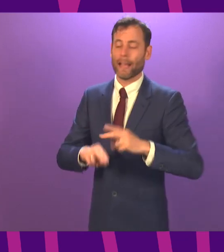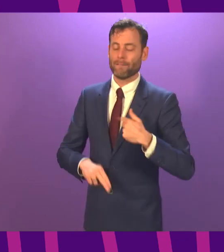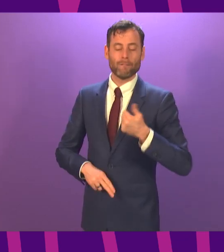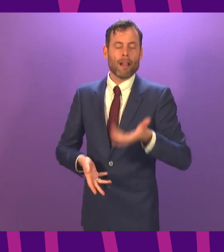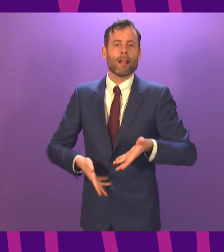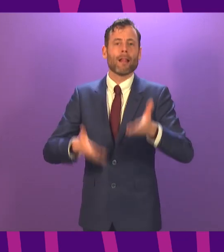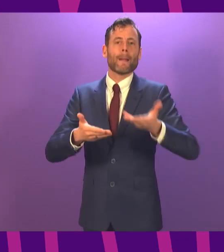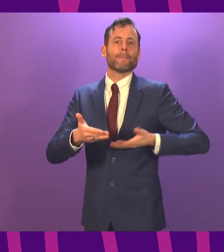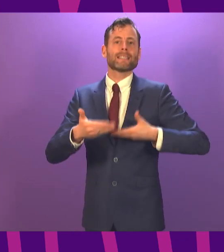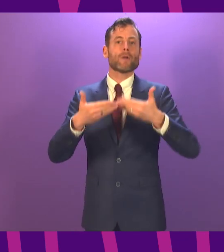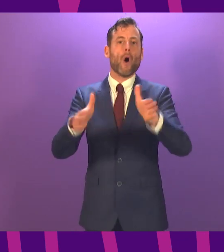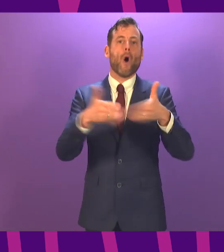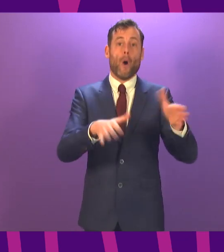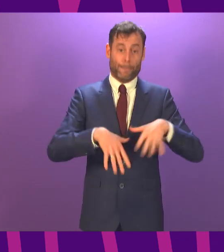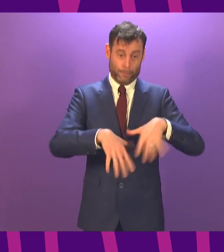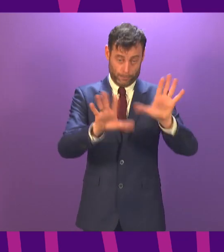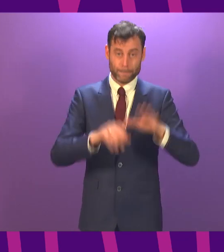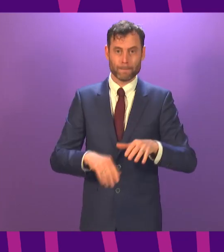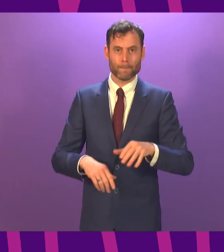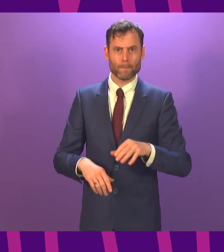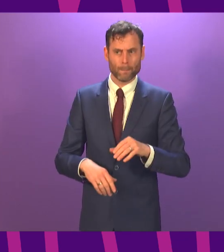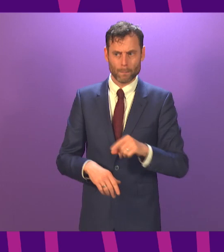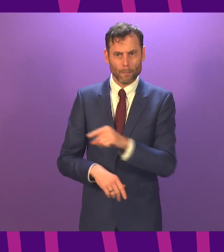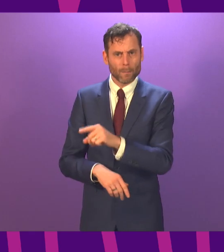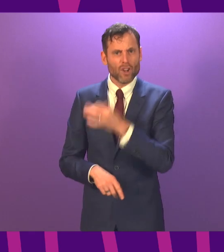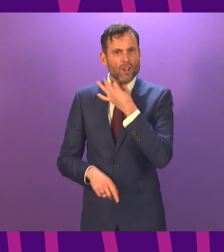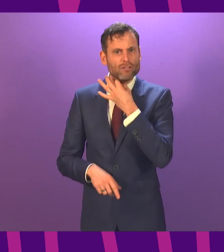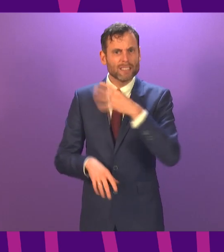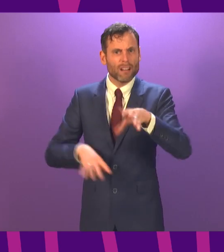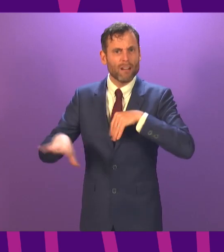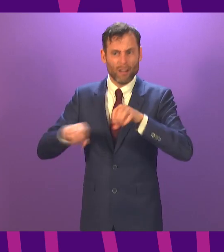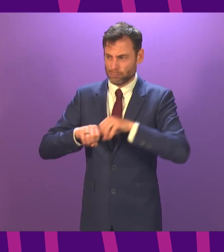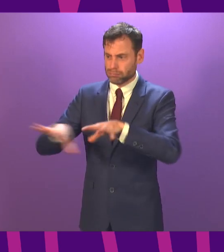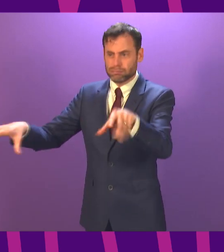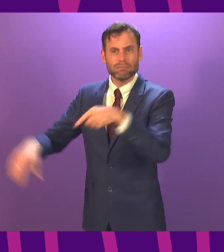control, experience tells us that the damage to the economy will be longer lasting and